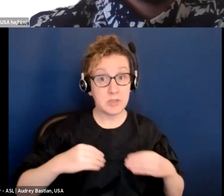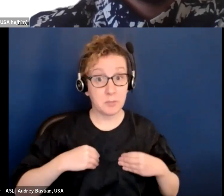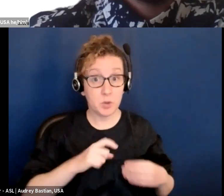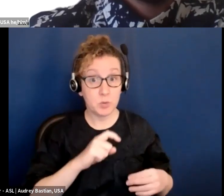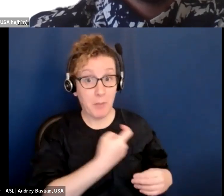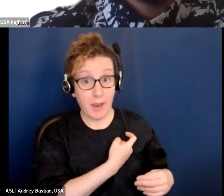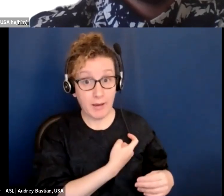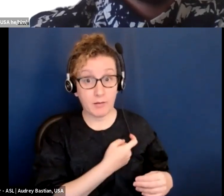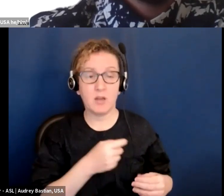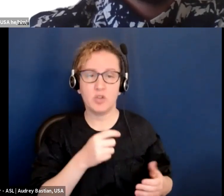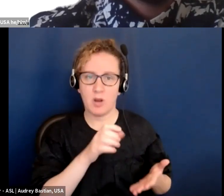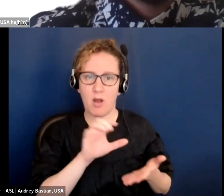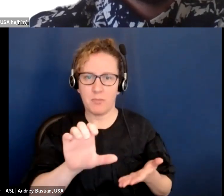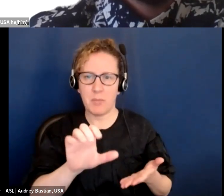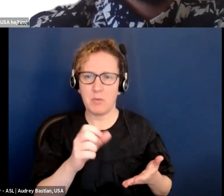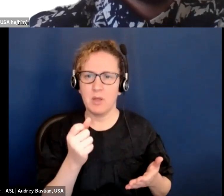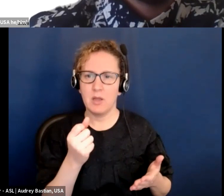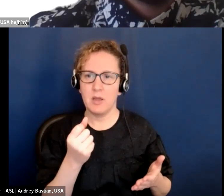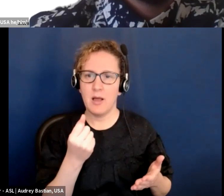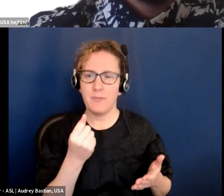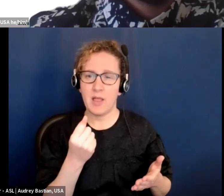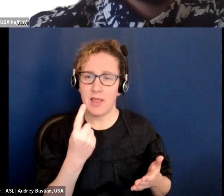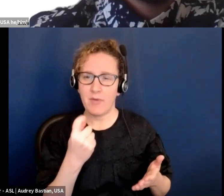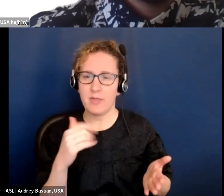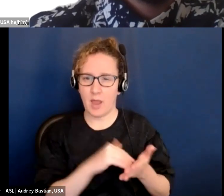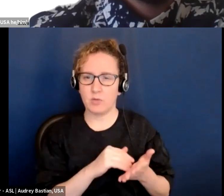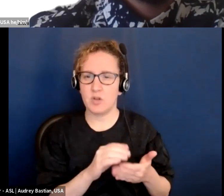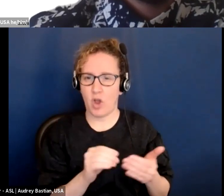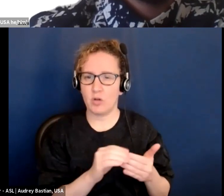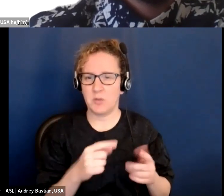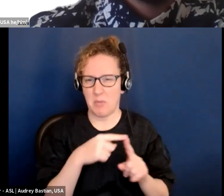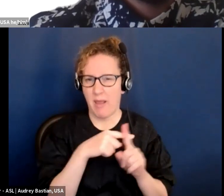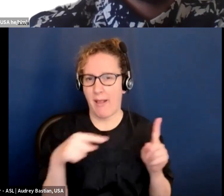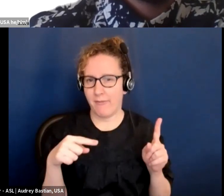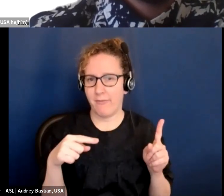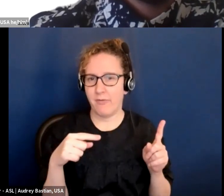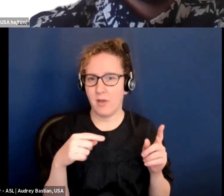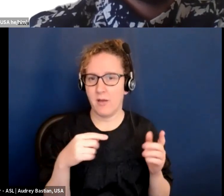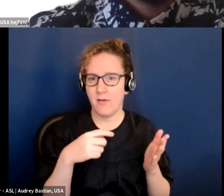11,000 for the full semester so that is about half of it right there and is a huge amount